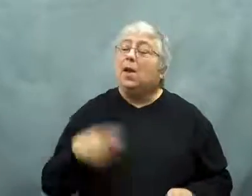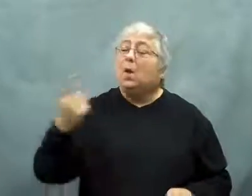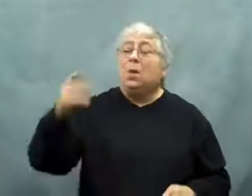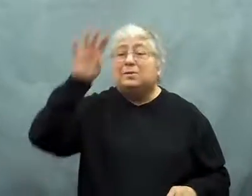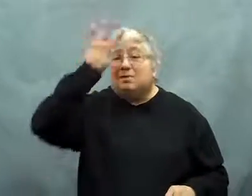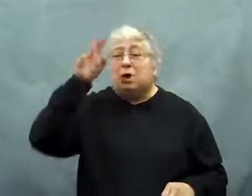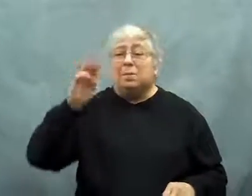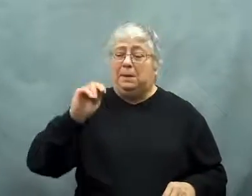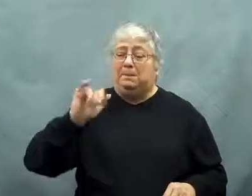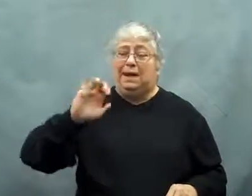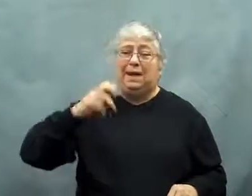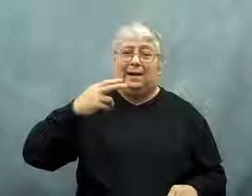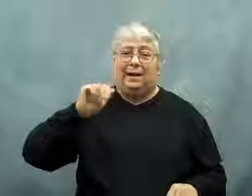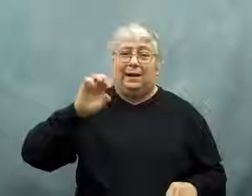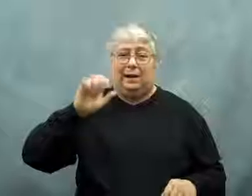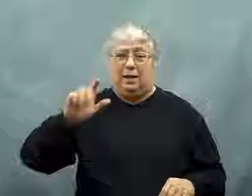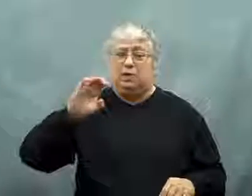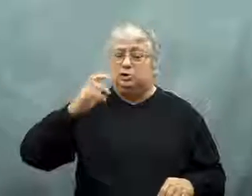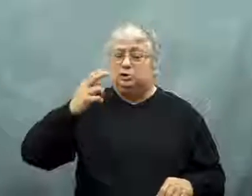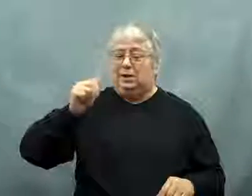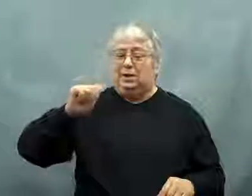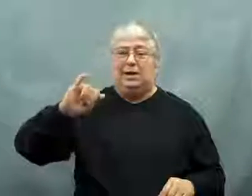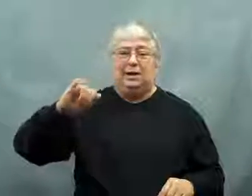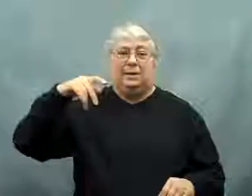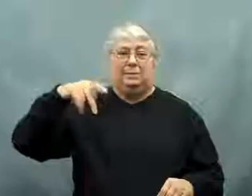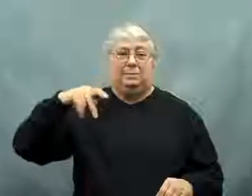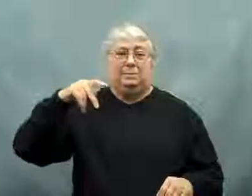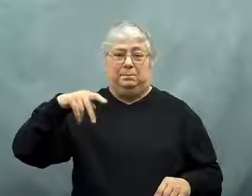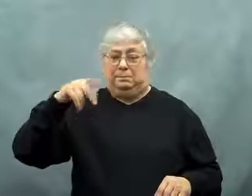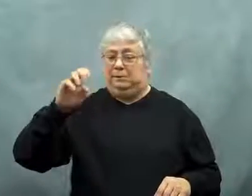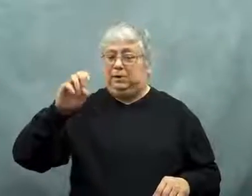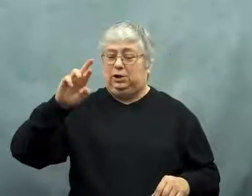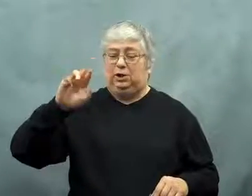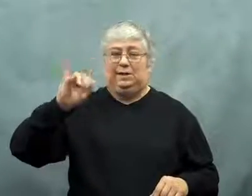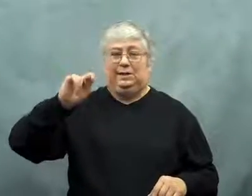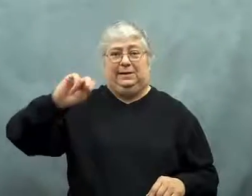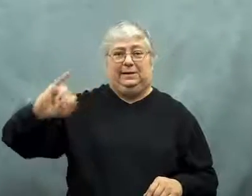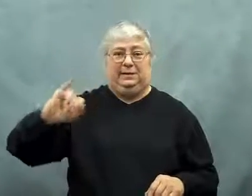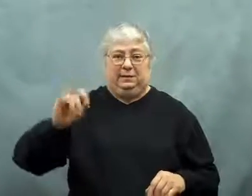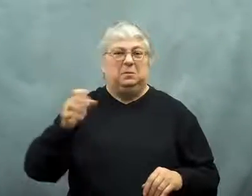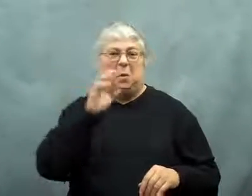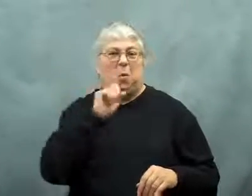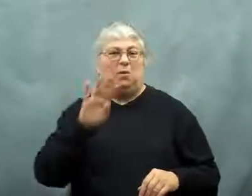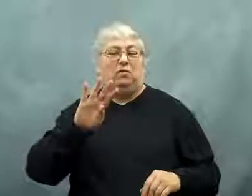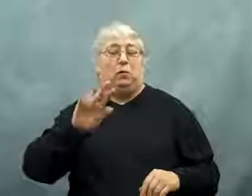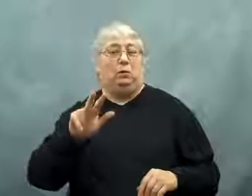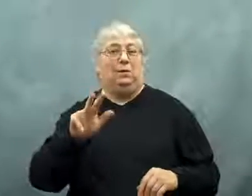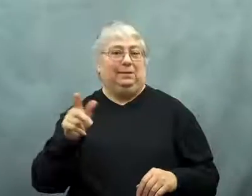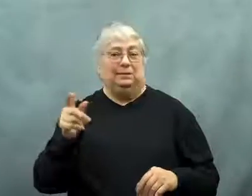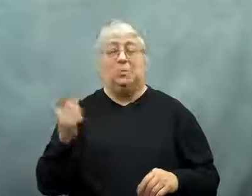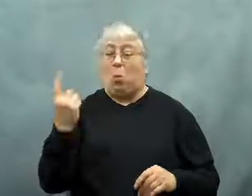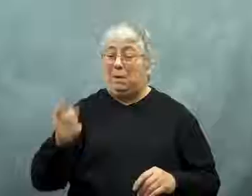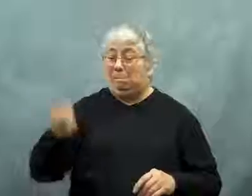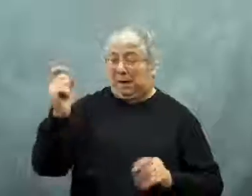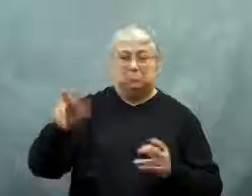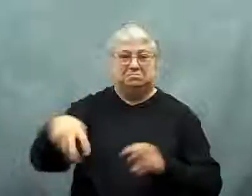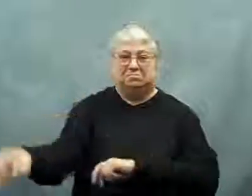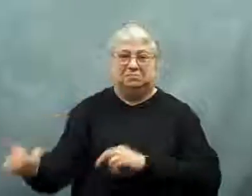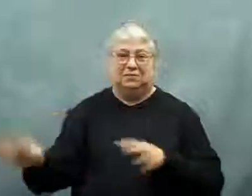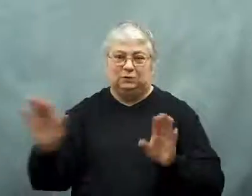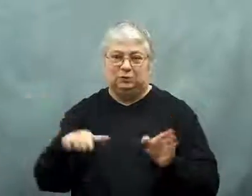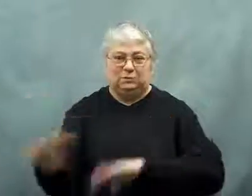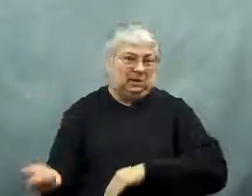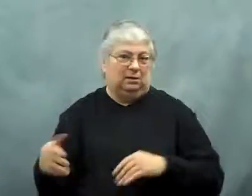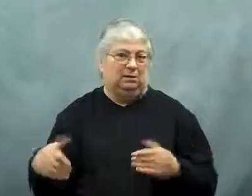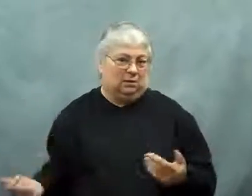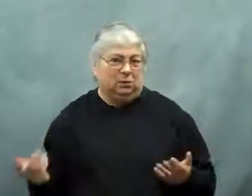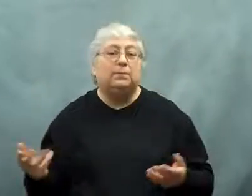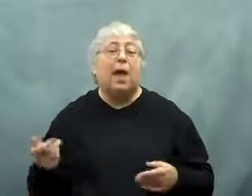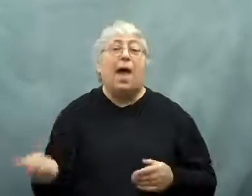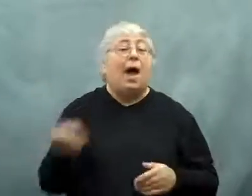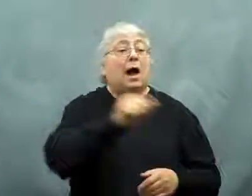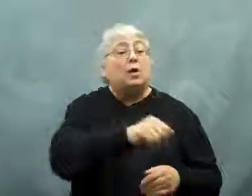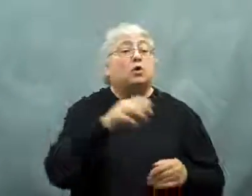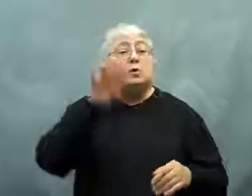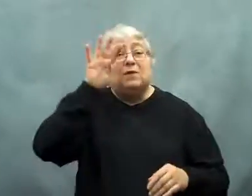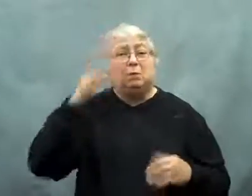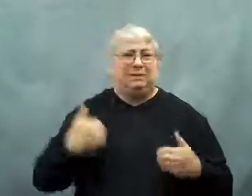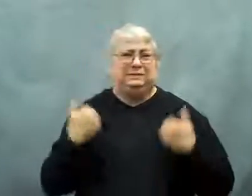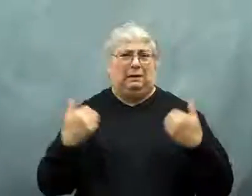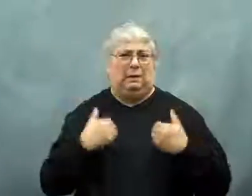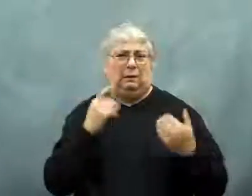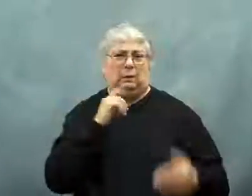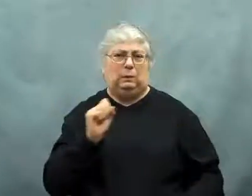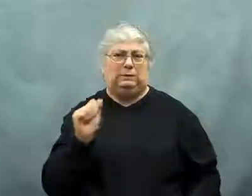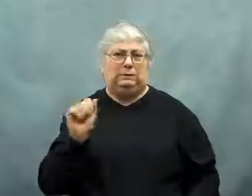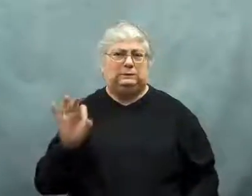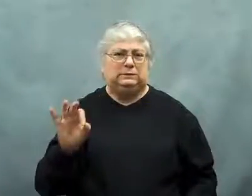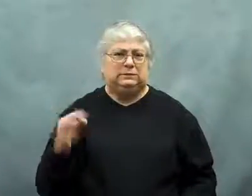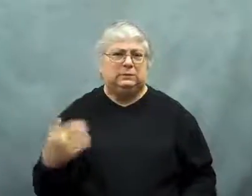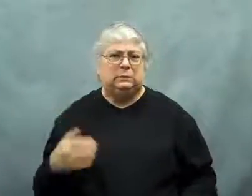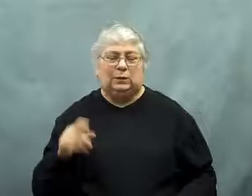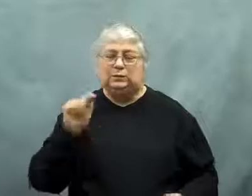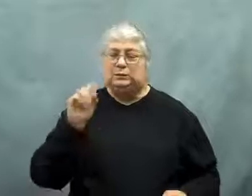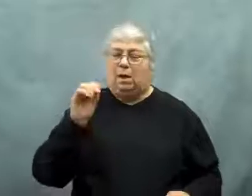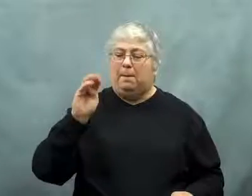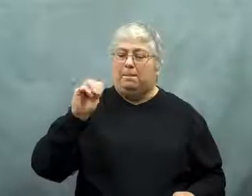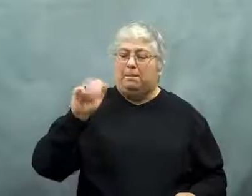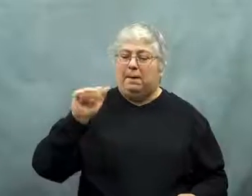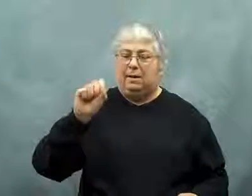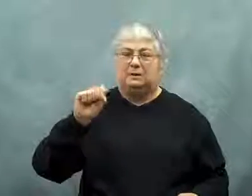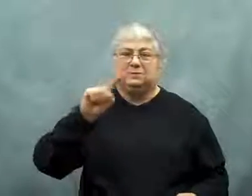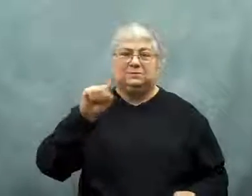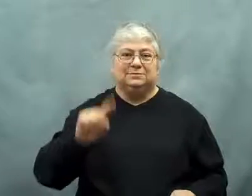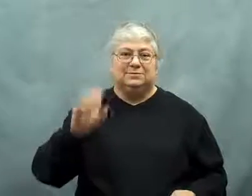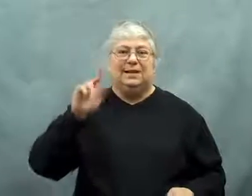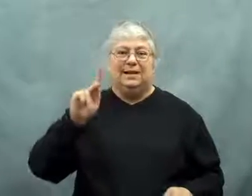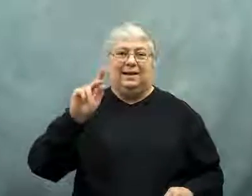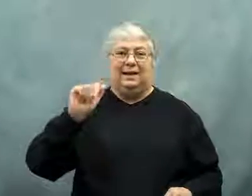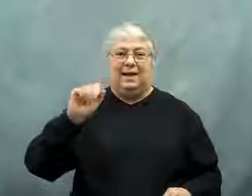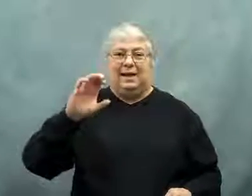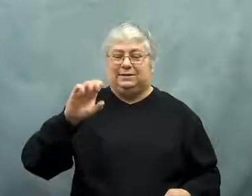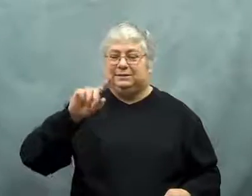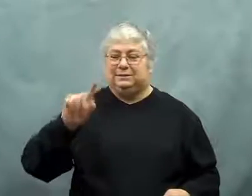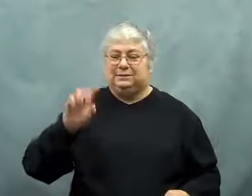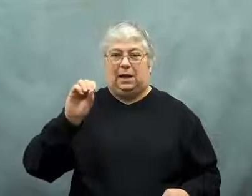43 year old firefighter Michael Chaipperini died of one gunshot wound.